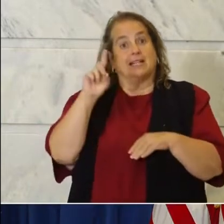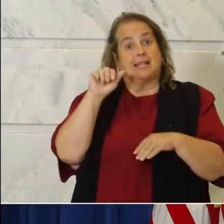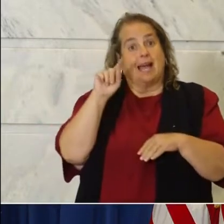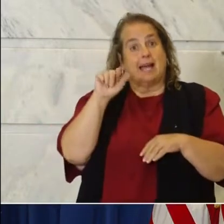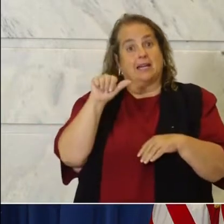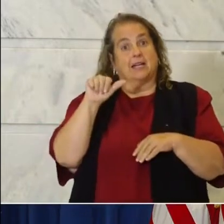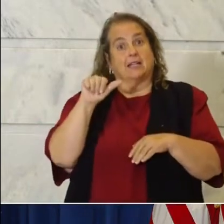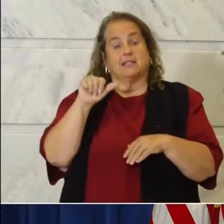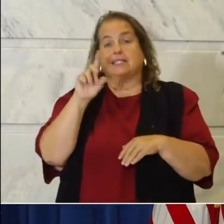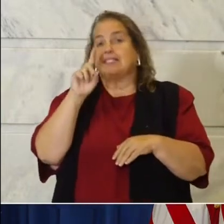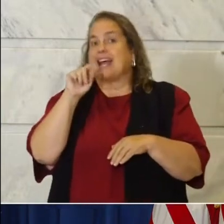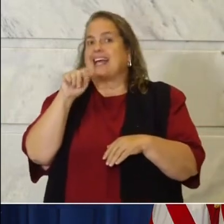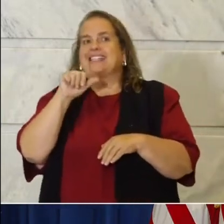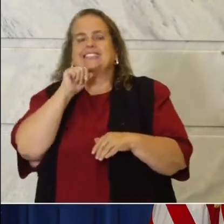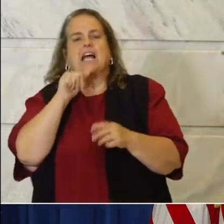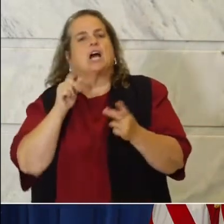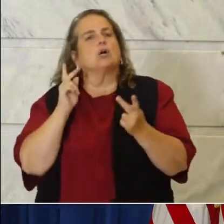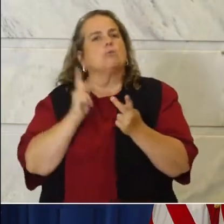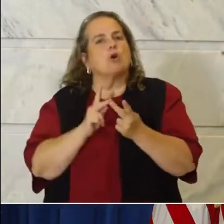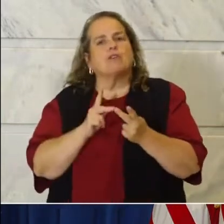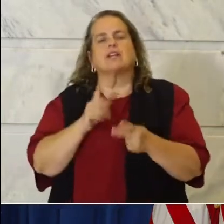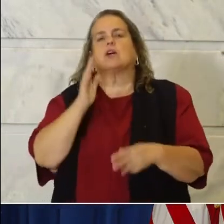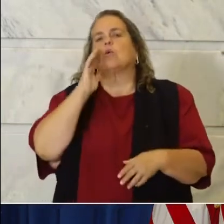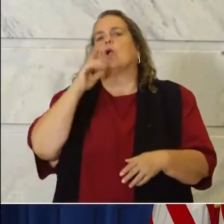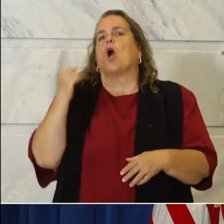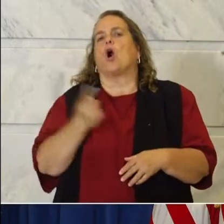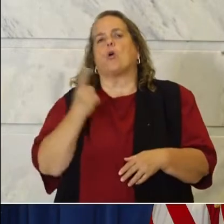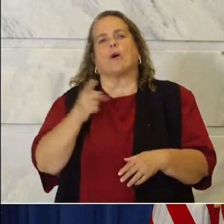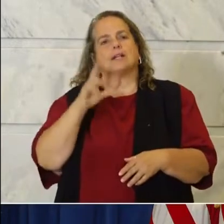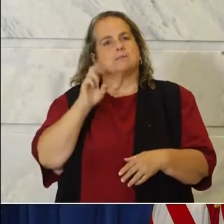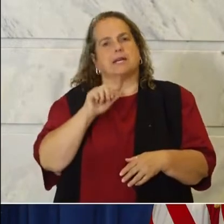It will stay in perfect. It will forever be in perfect I and we commit